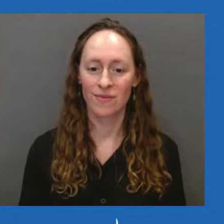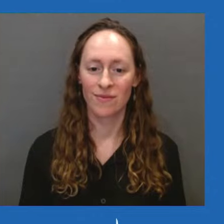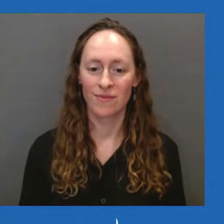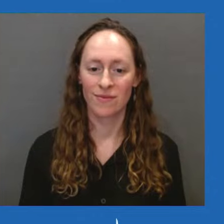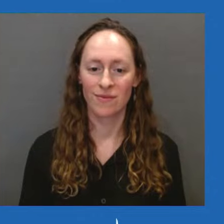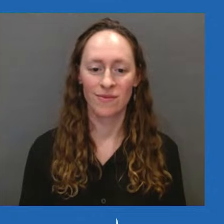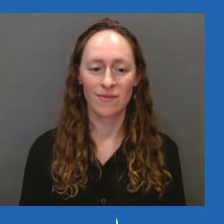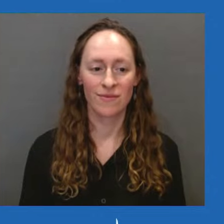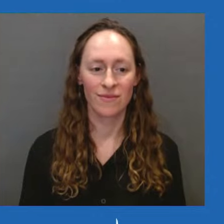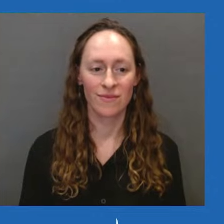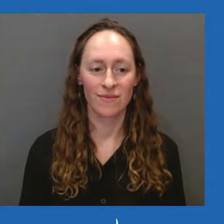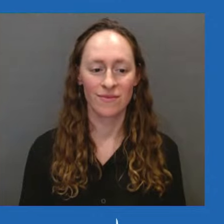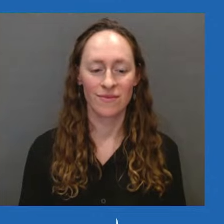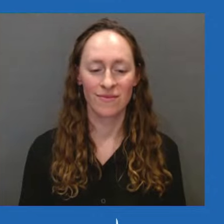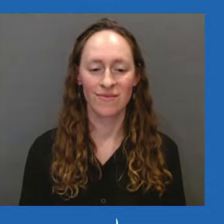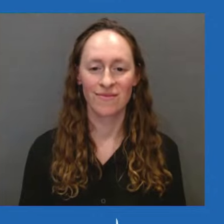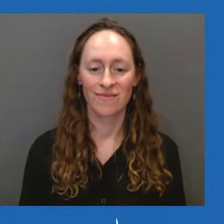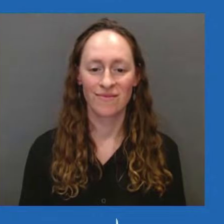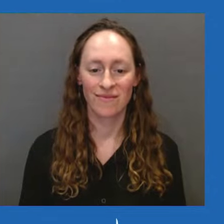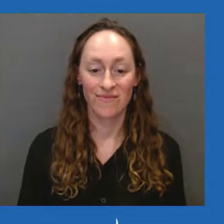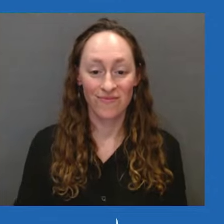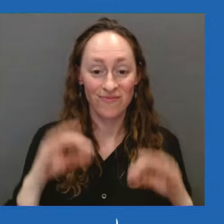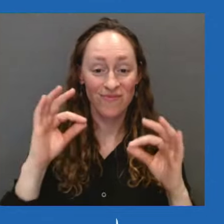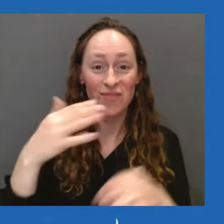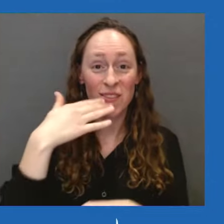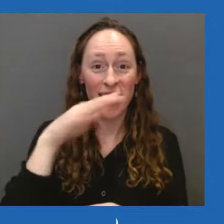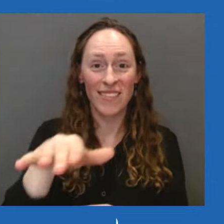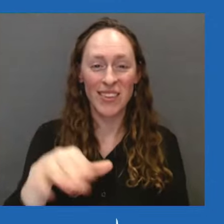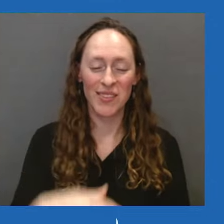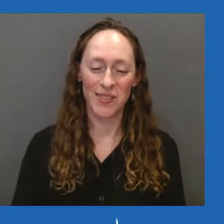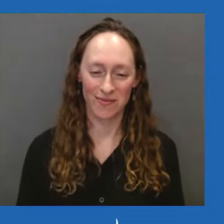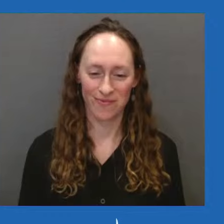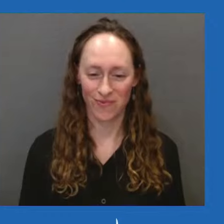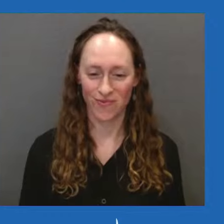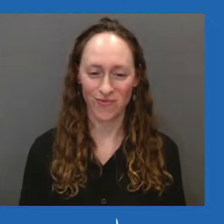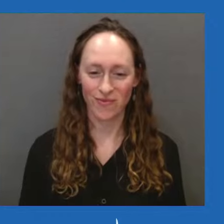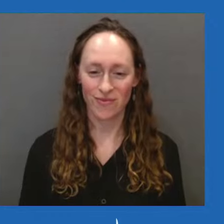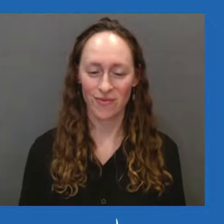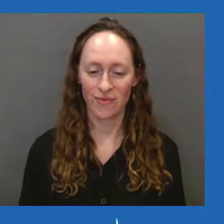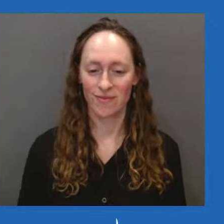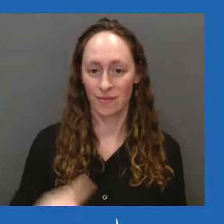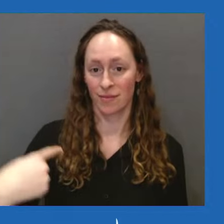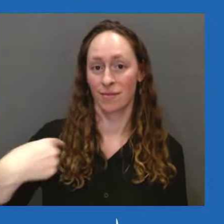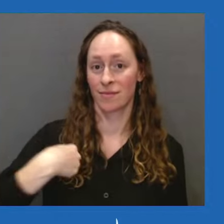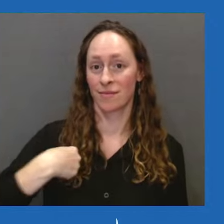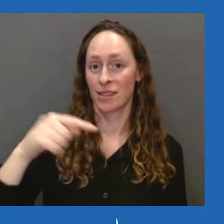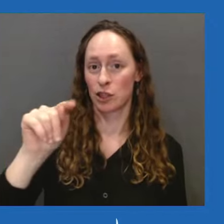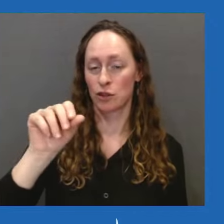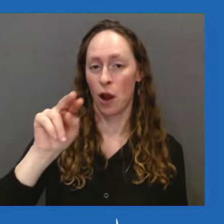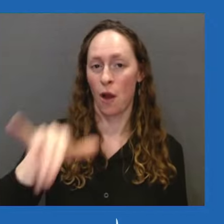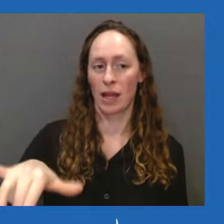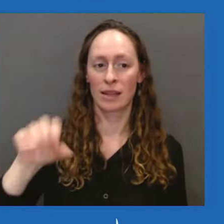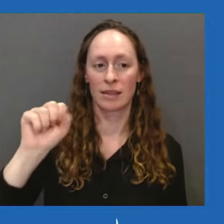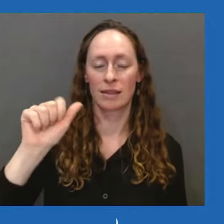Tony Salerno: Good afternoon. My name's Tony Salerno and I'm the production manager here at CS Wind America.